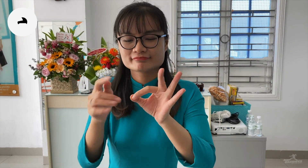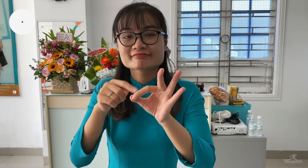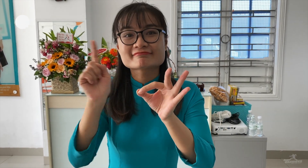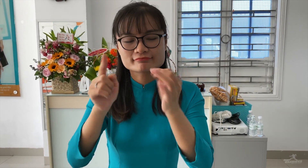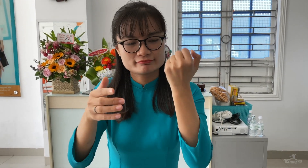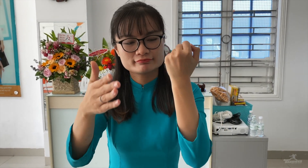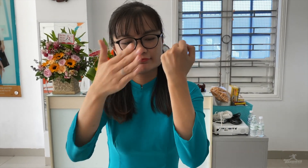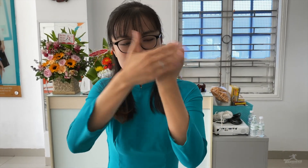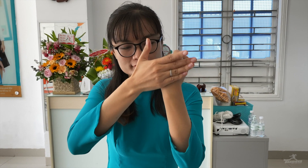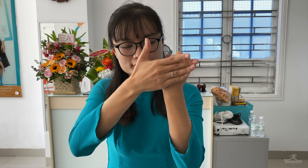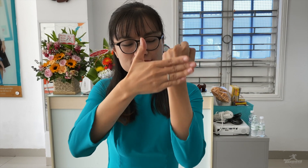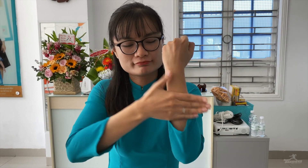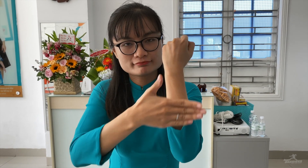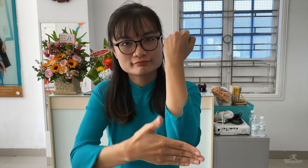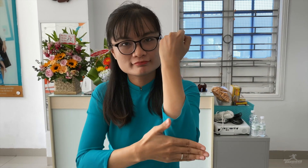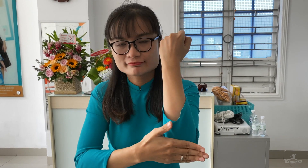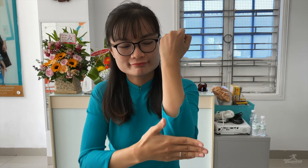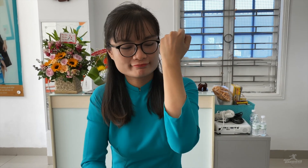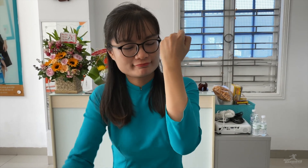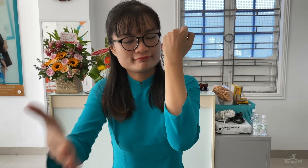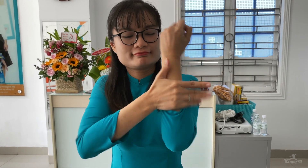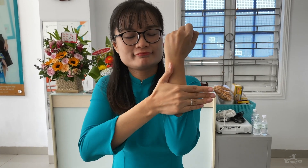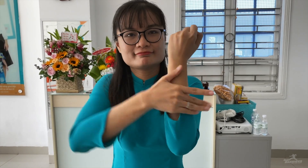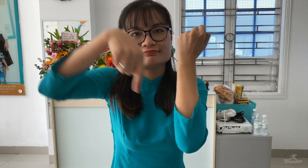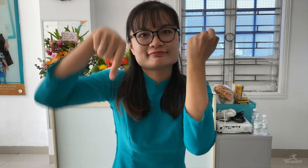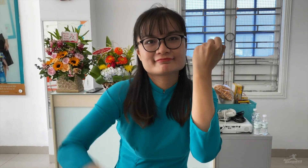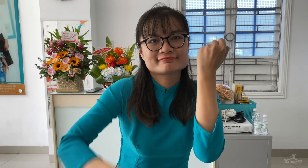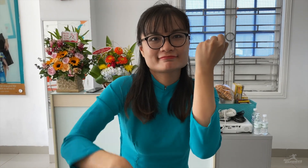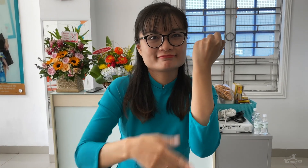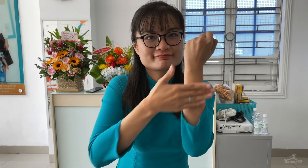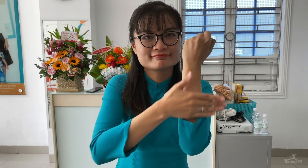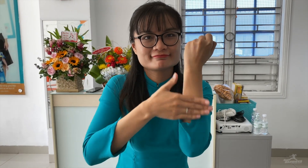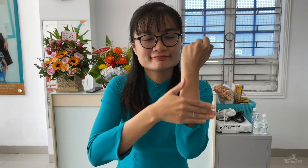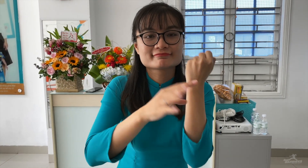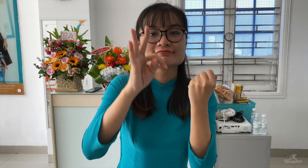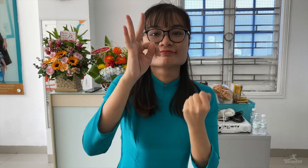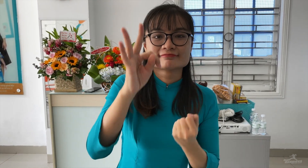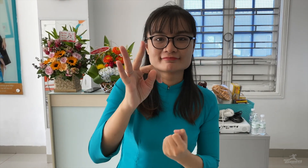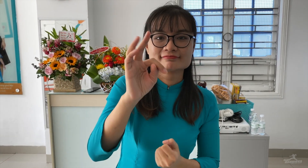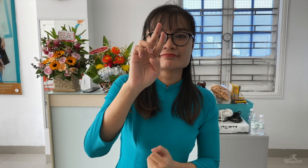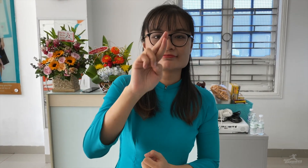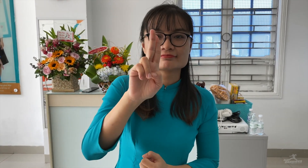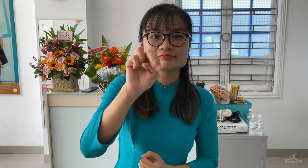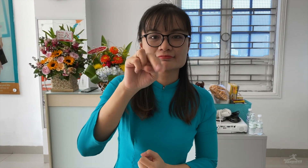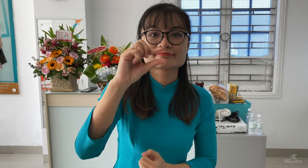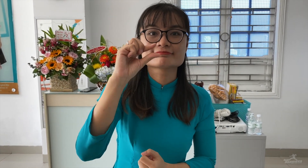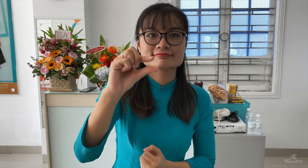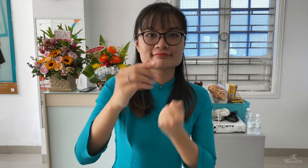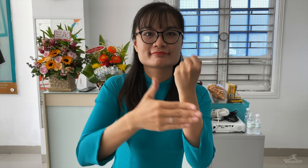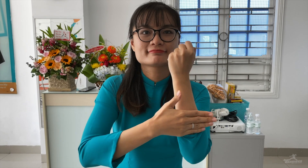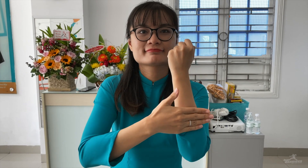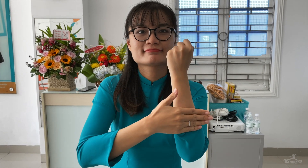and the other hand represents the location of this school in the country. We are in Central Vietnam, called Middle Vietnam or